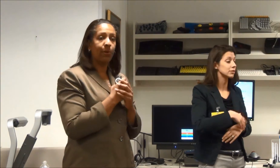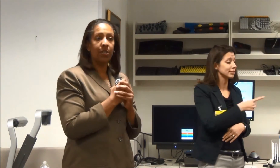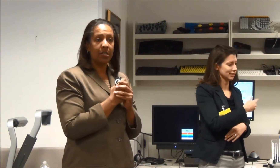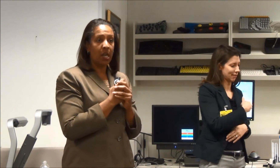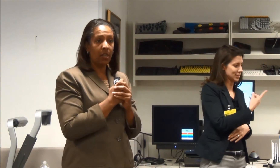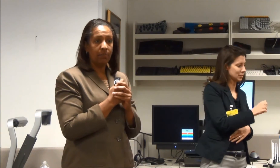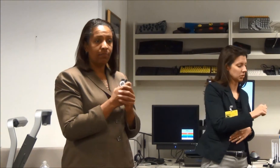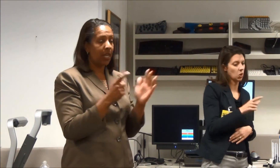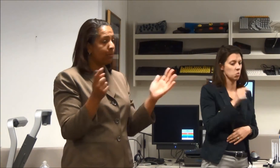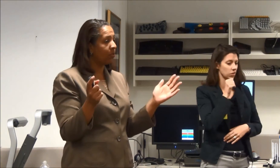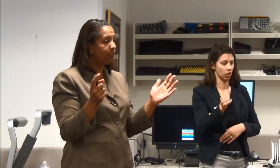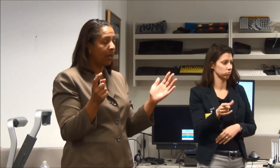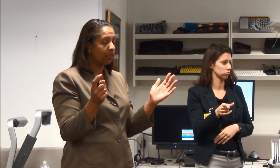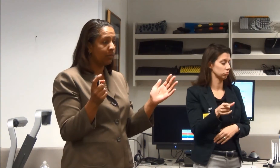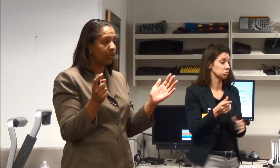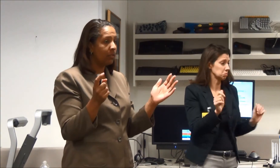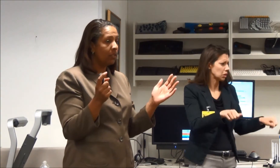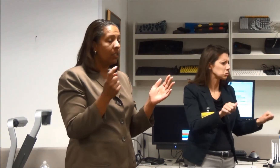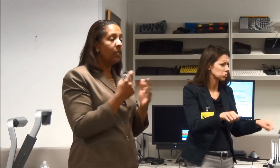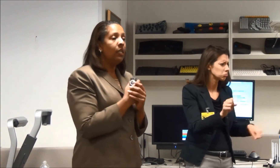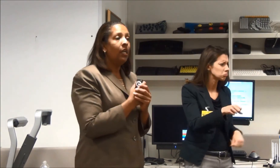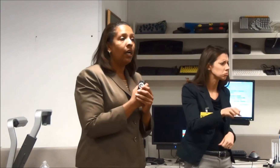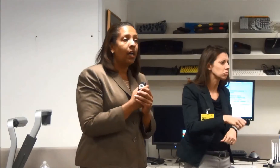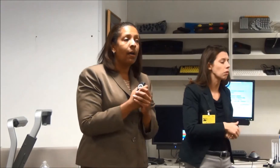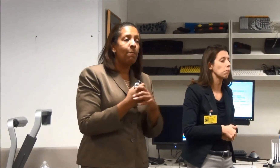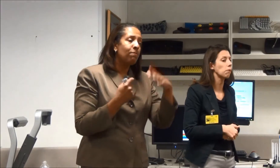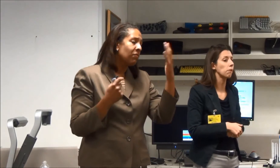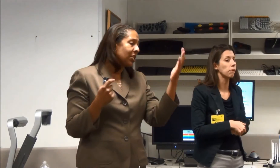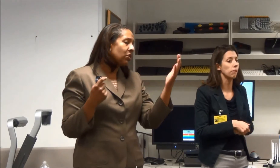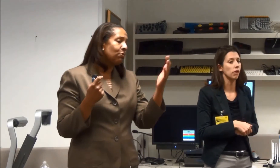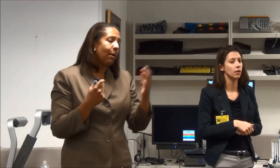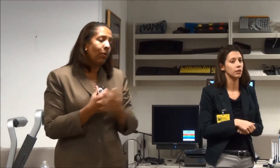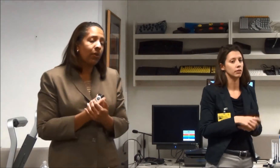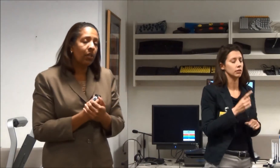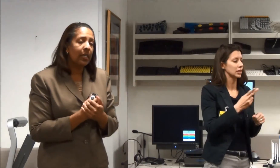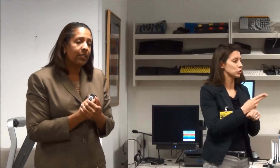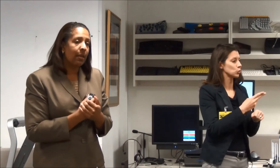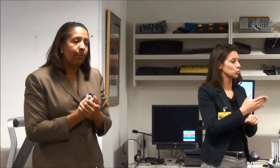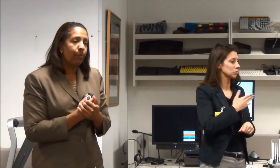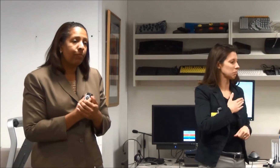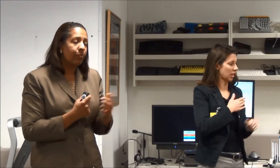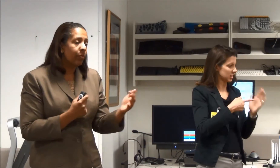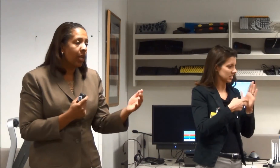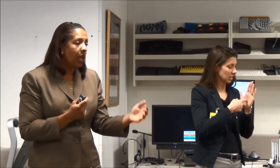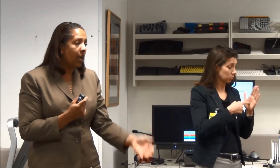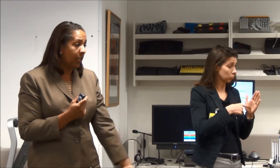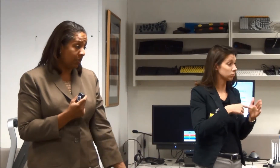one person is not, absolutely possible. Let's use my broken leg example.